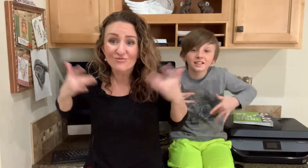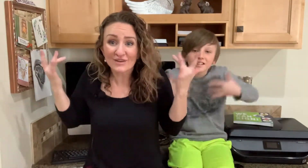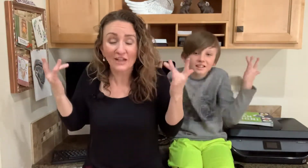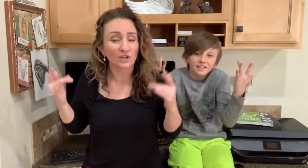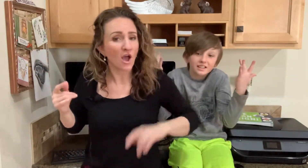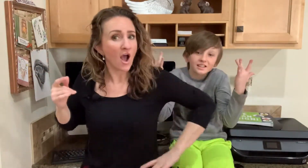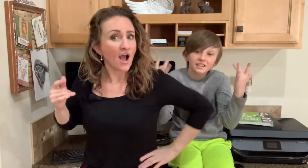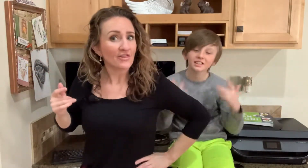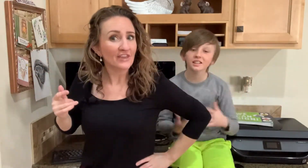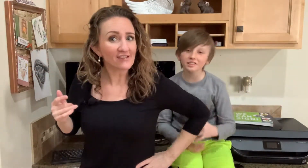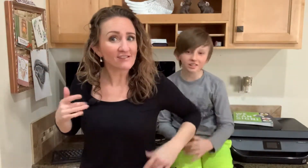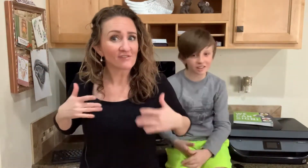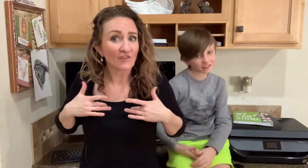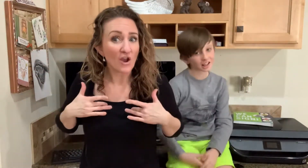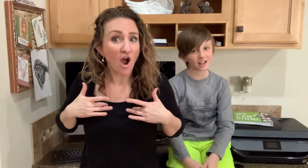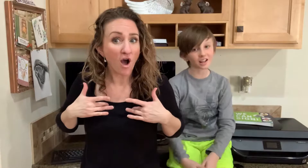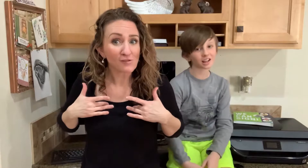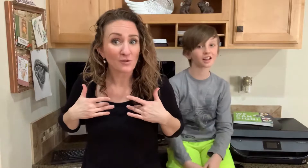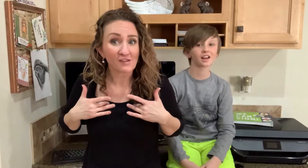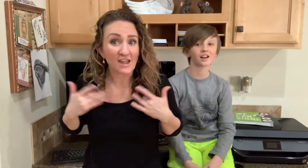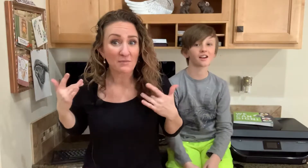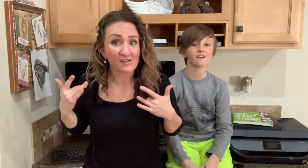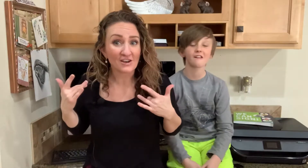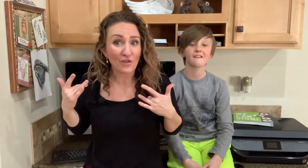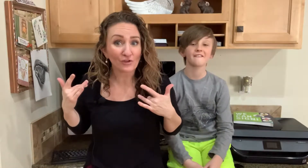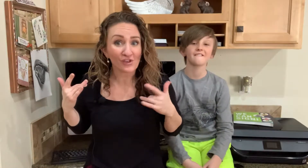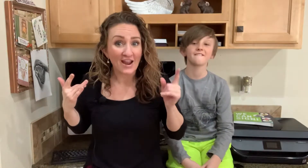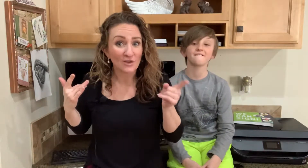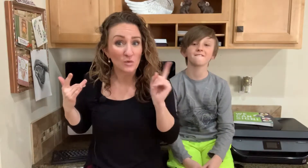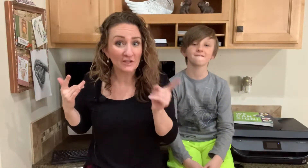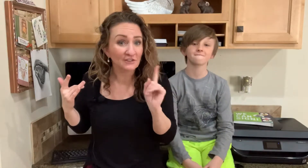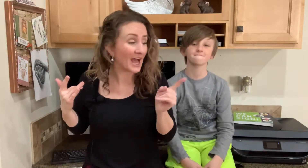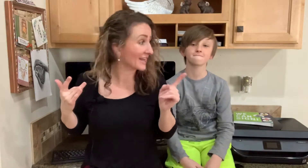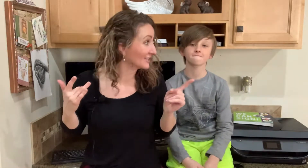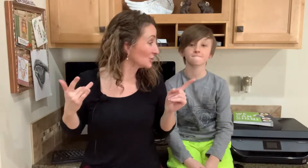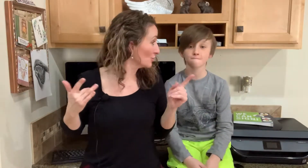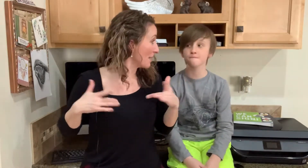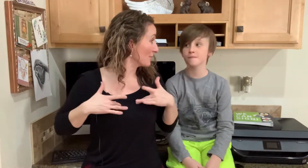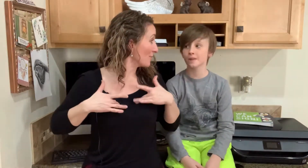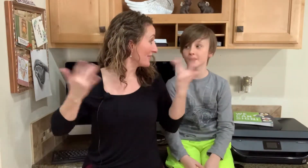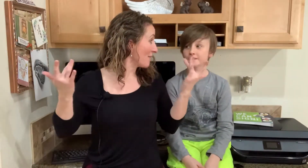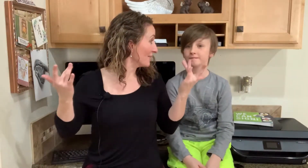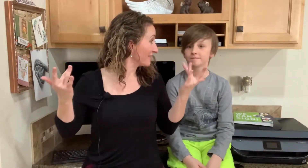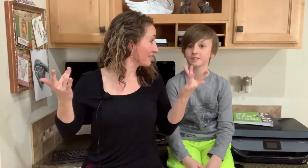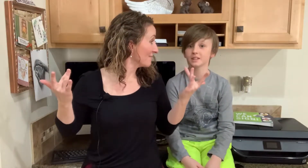Thrilled. This is also the same as another sign that we've done. Do you remember what that was?